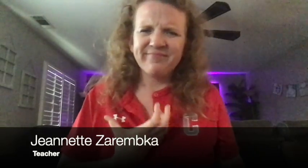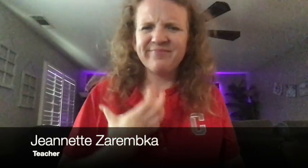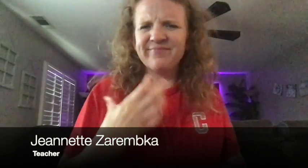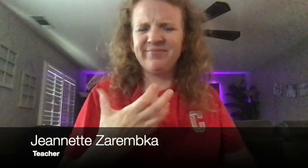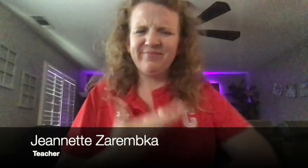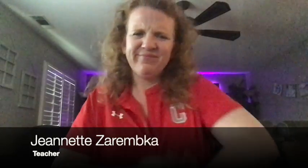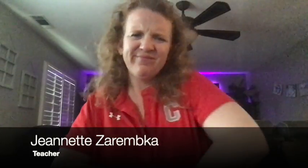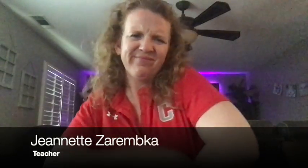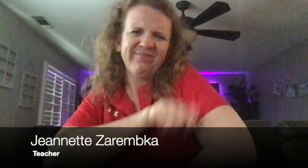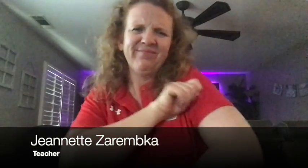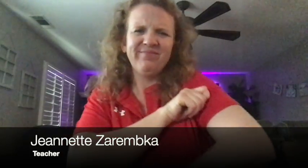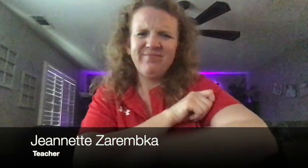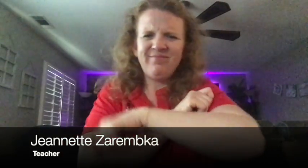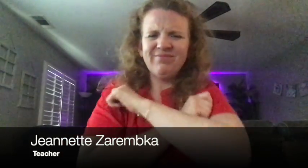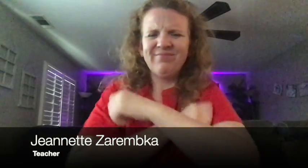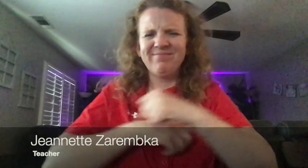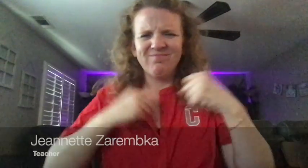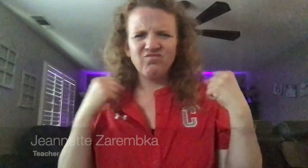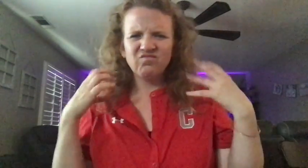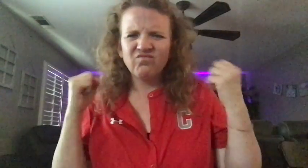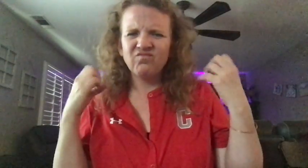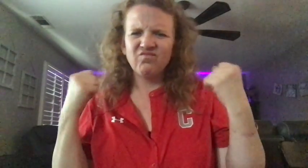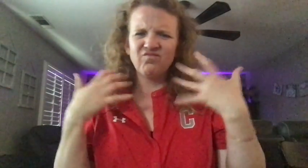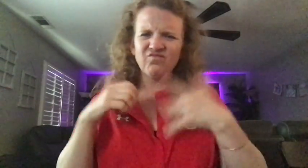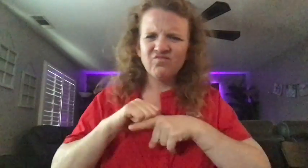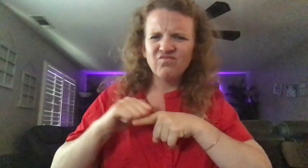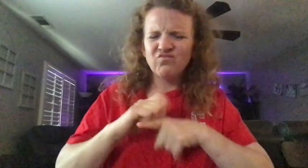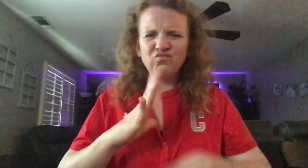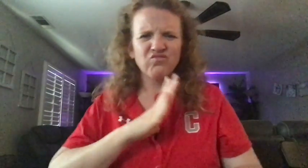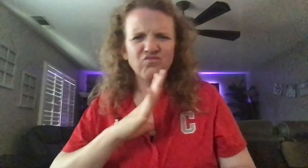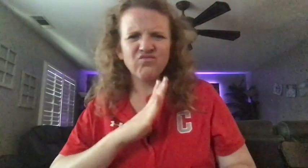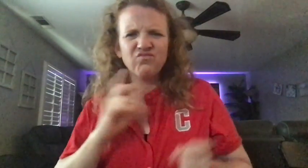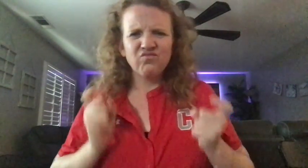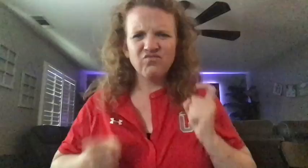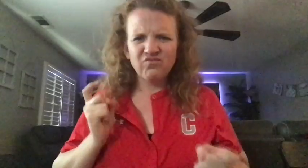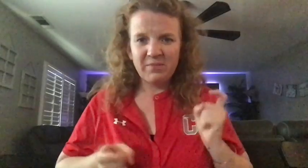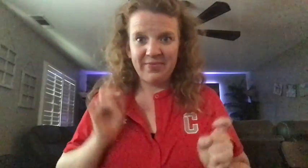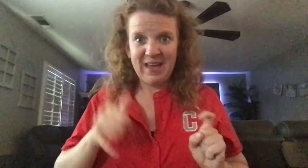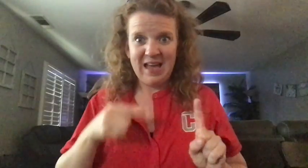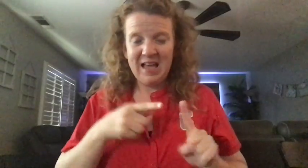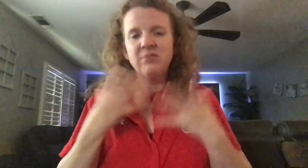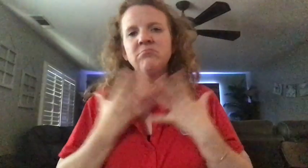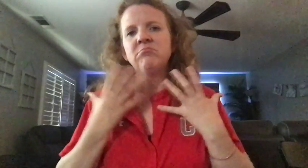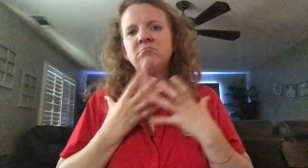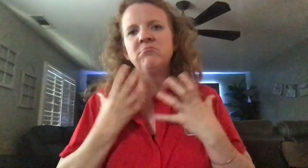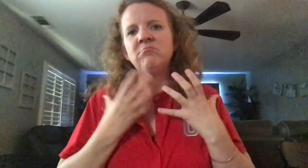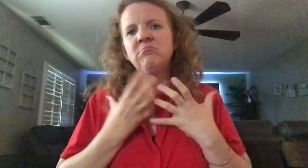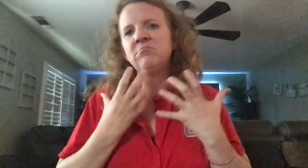truly roll up their sleeves and there in it to win it there